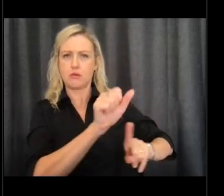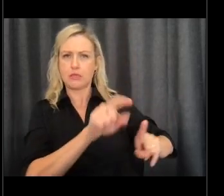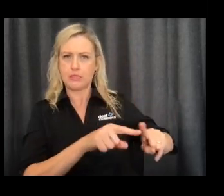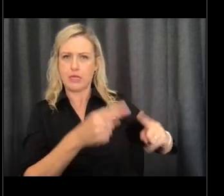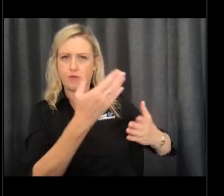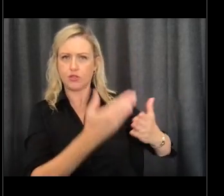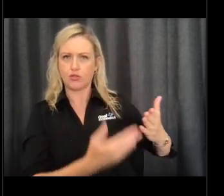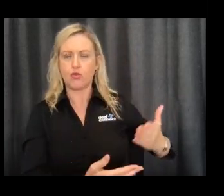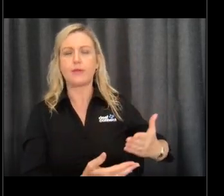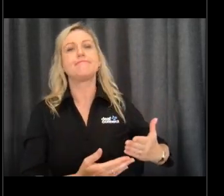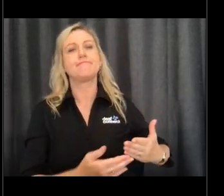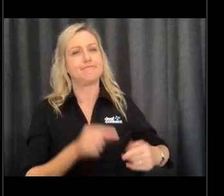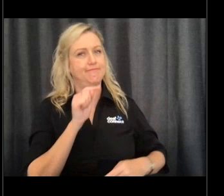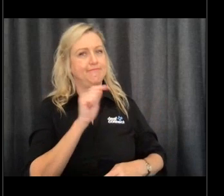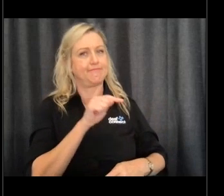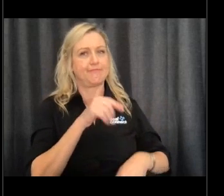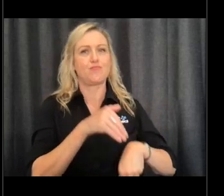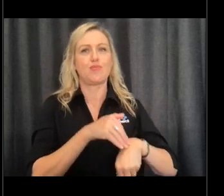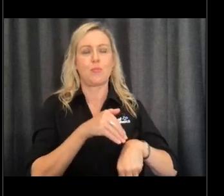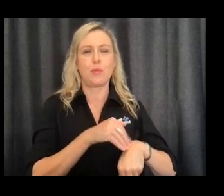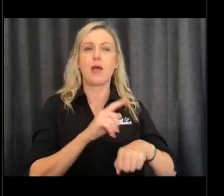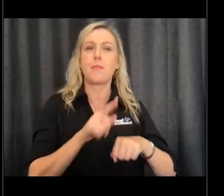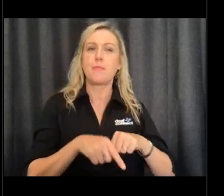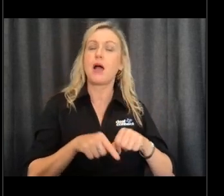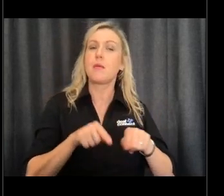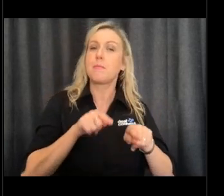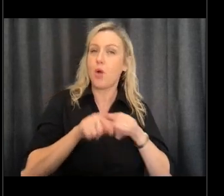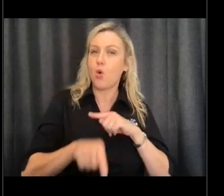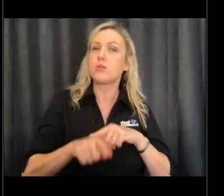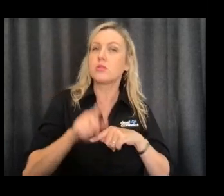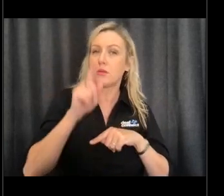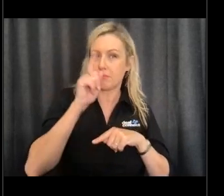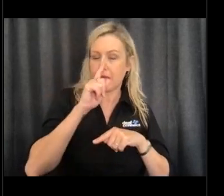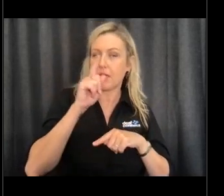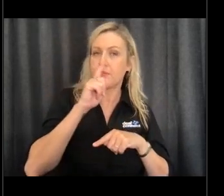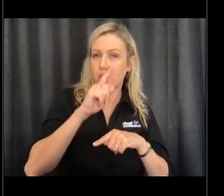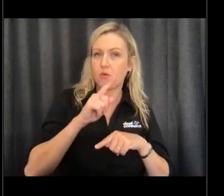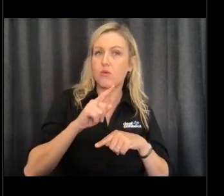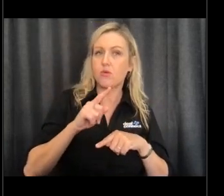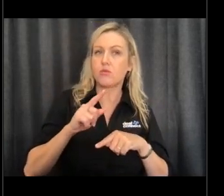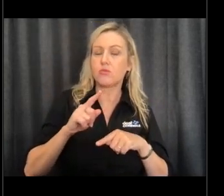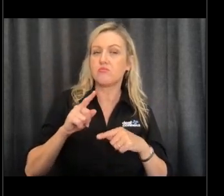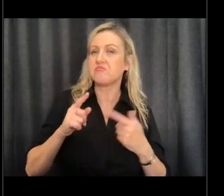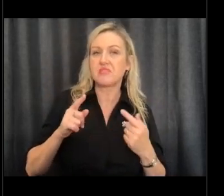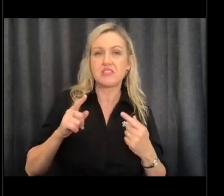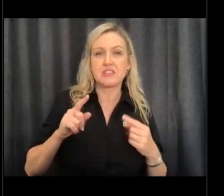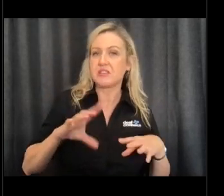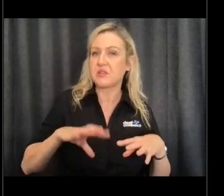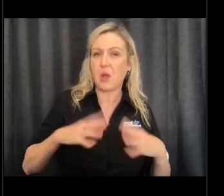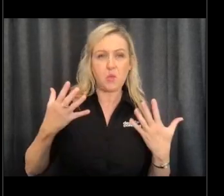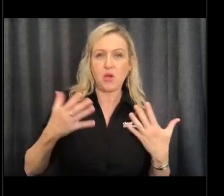The vast majority of people I encounter following disasters aren't interested in doing any of that.